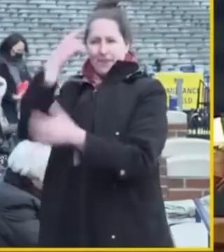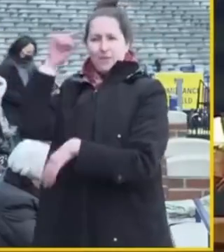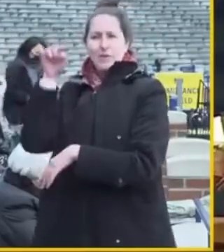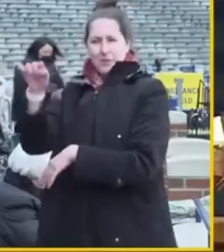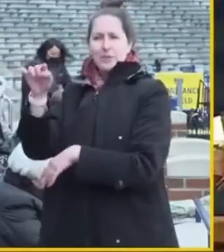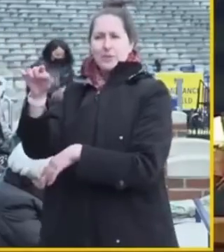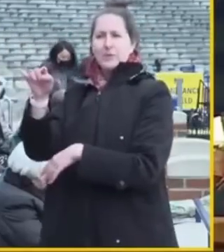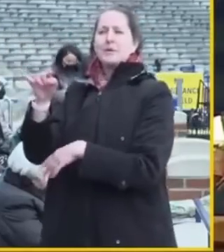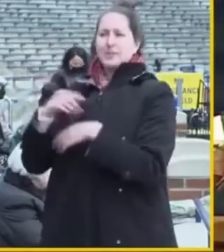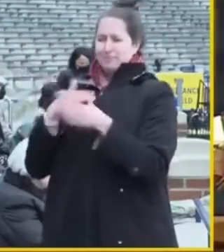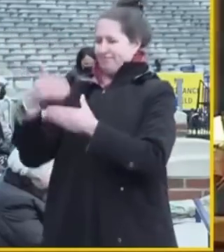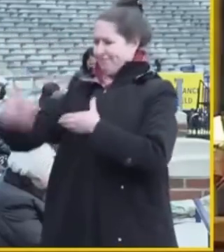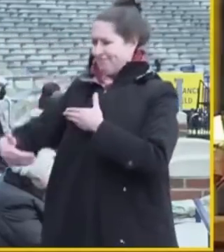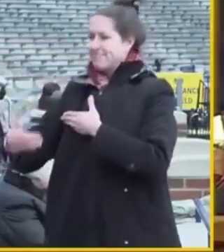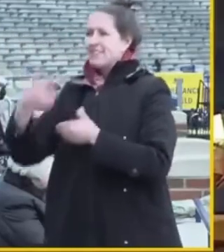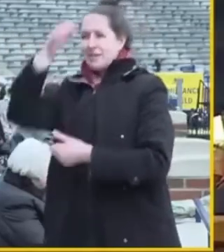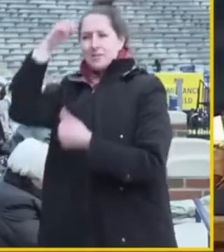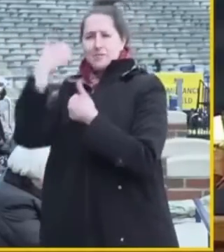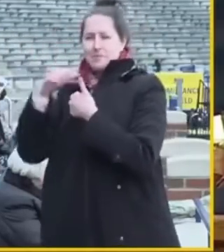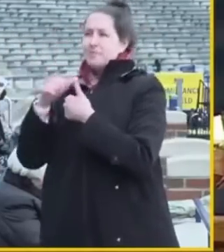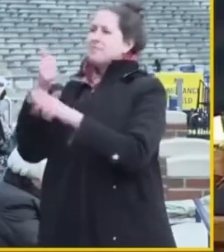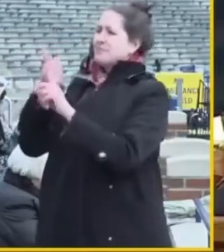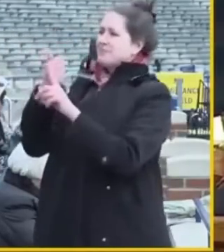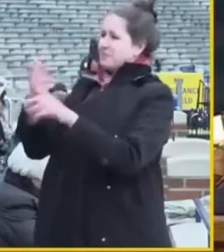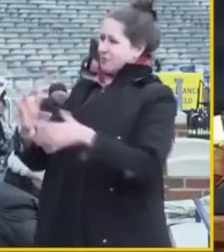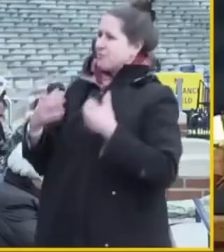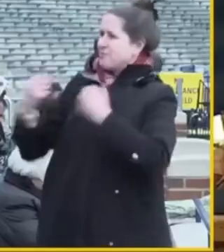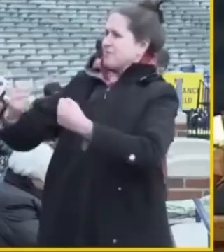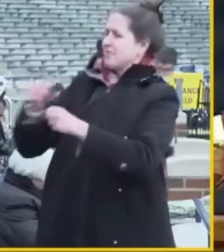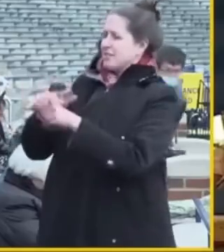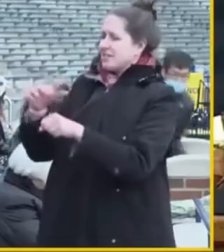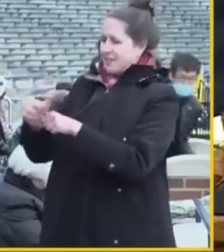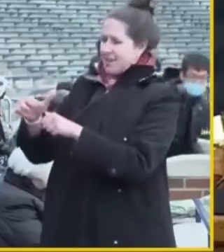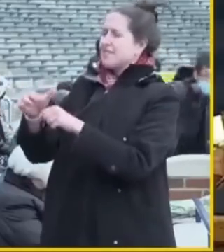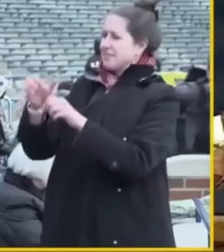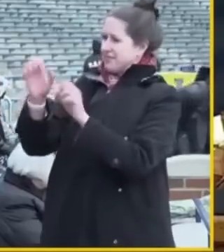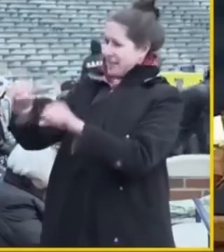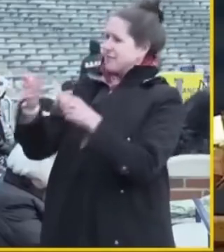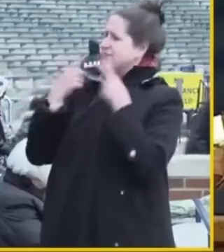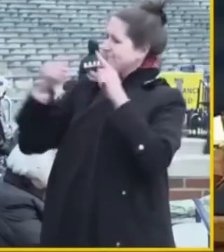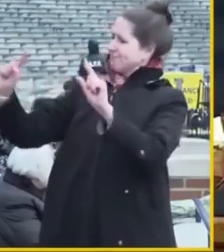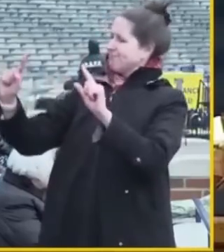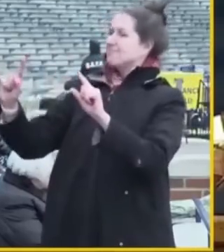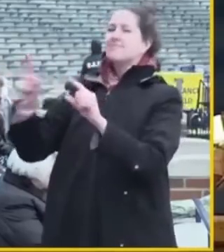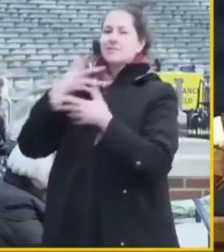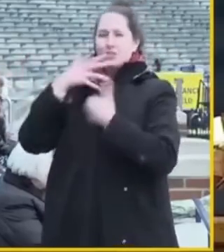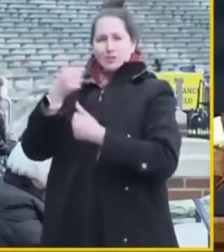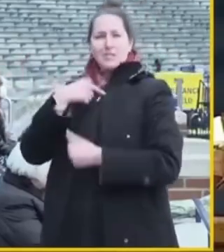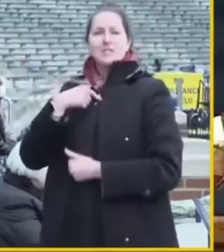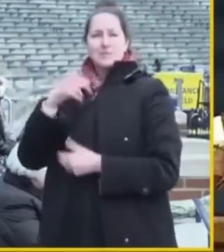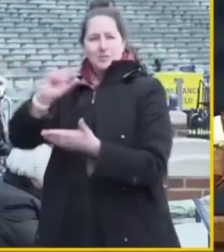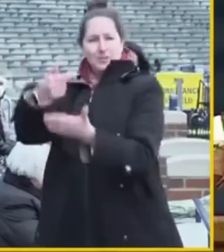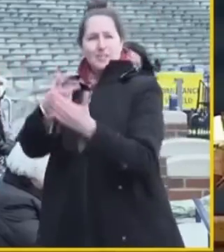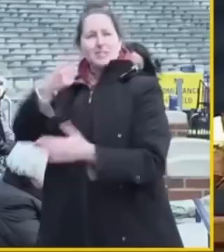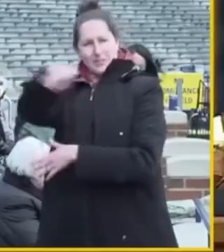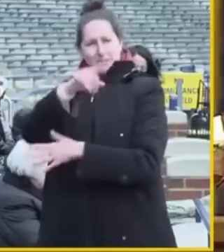And remember you are strong enough to get there. Trust me, graduates, you've got this, no doubt about it.